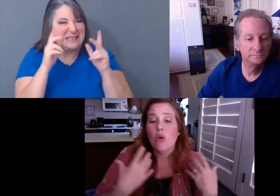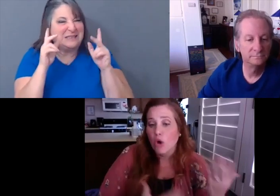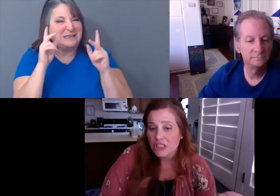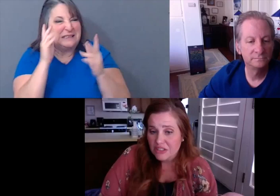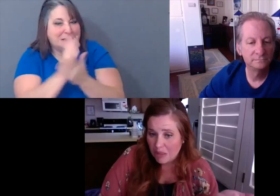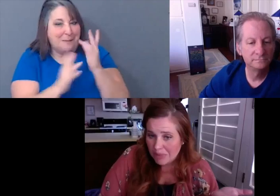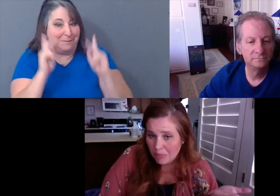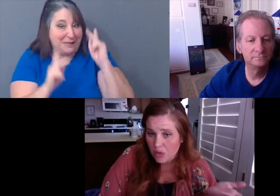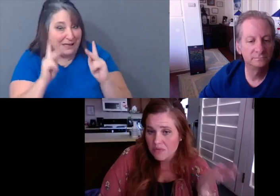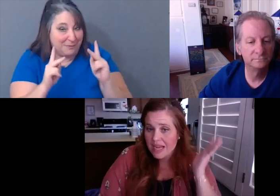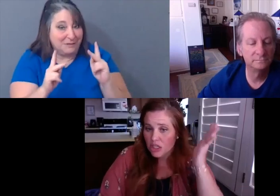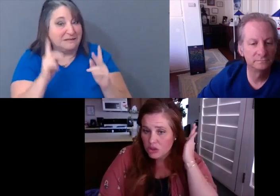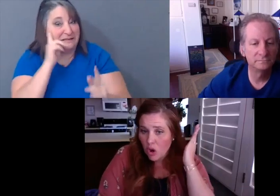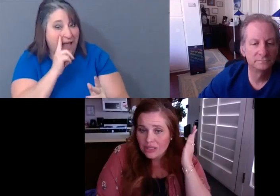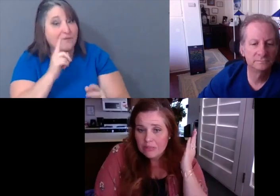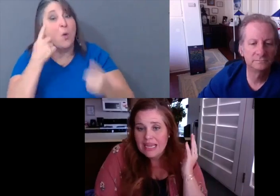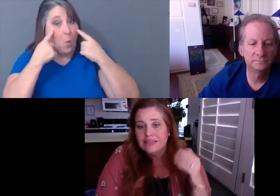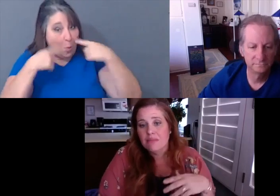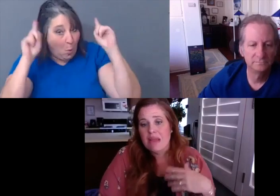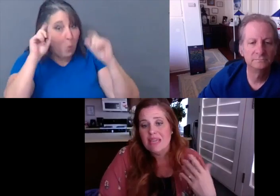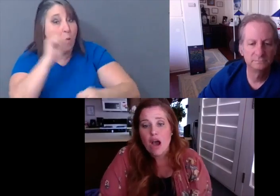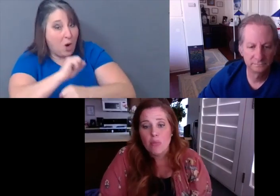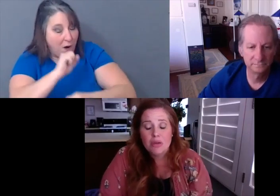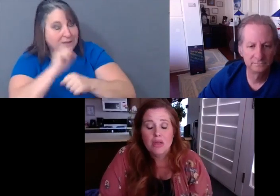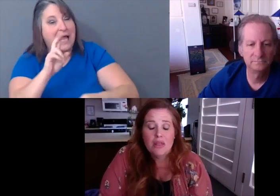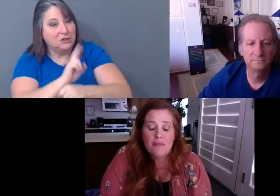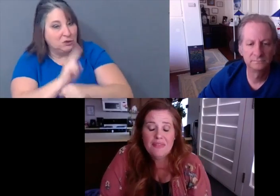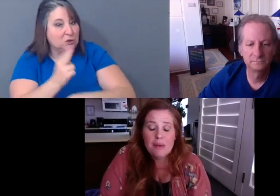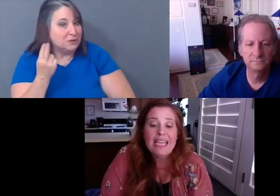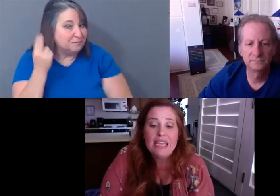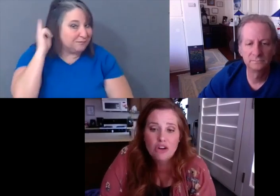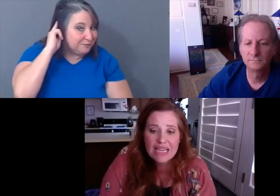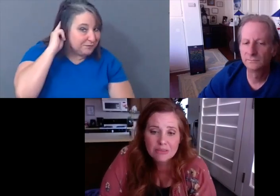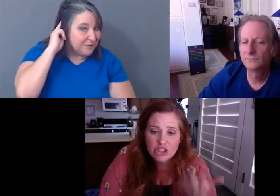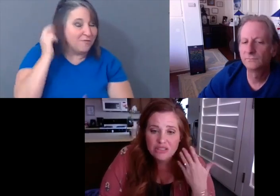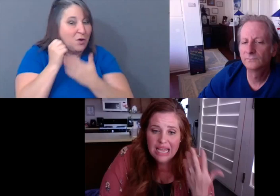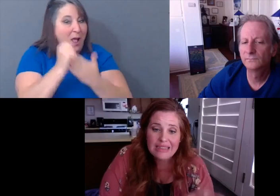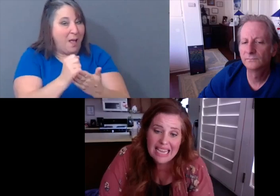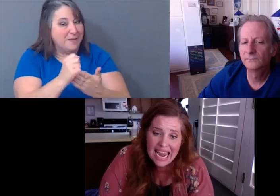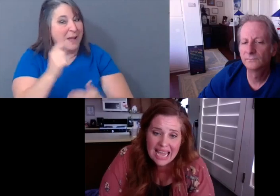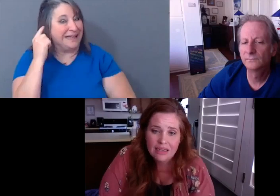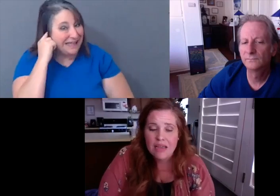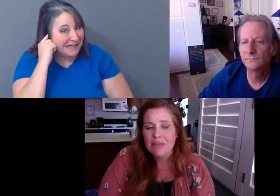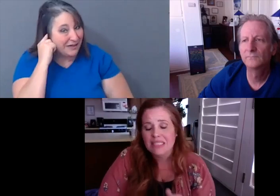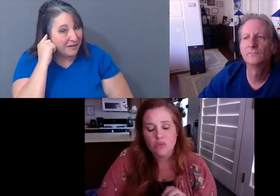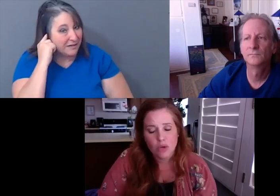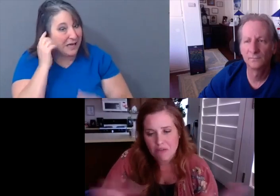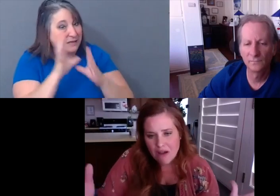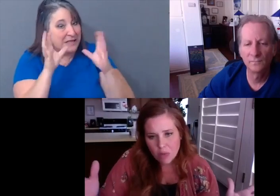it works for some people. They can use a cochlear implant to maybe help them hear as much as they can, but it doesn't work for everyone.